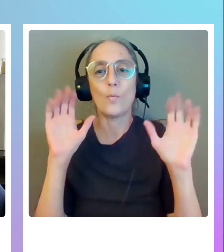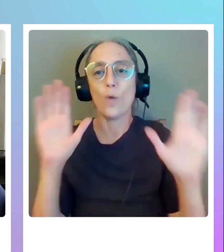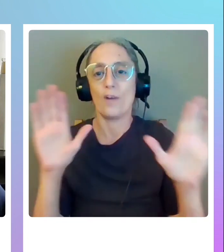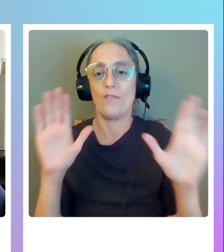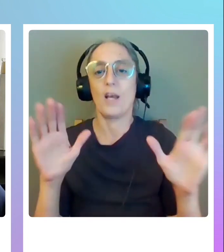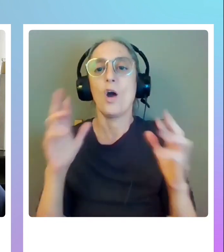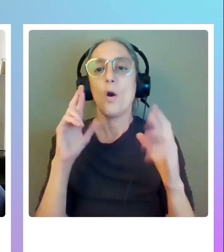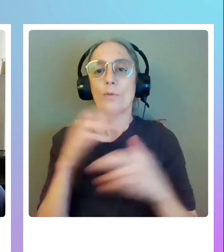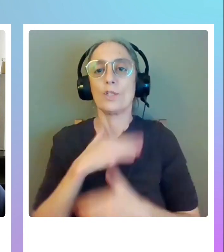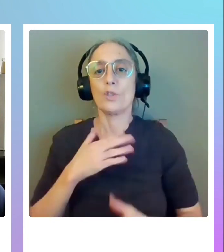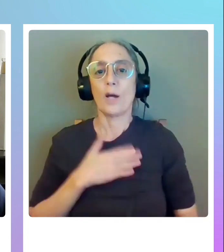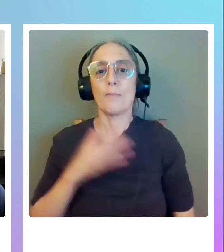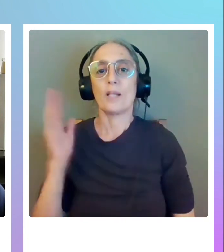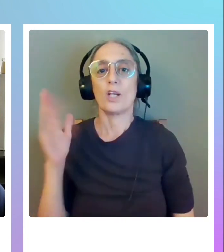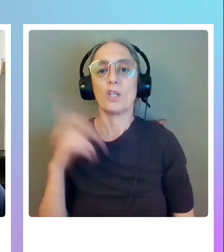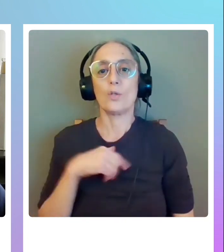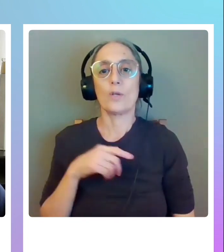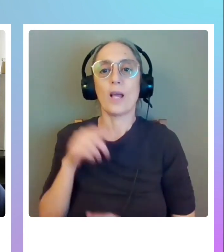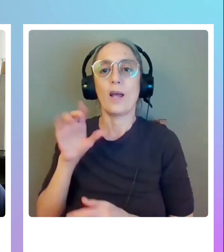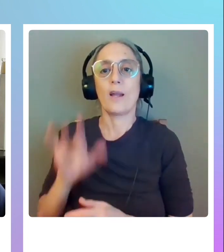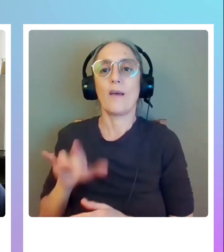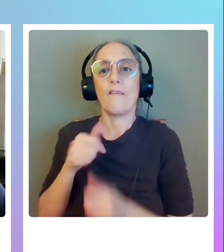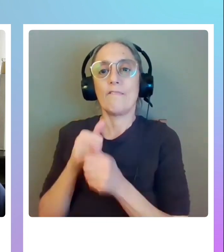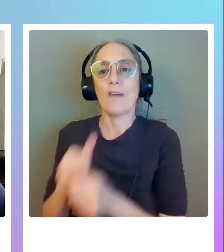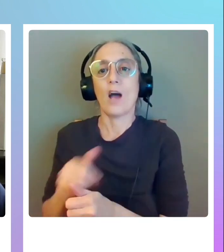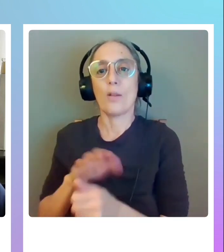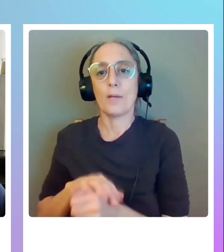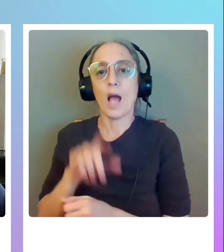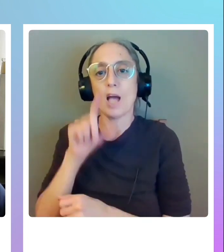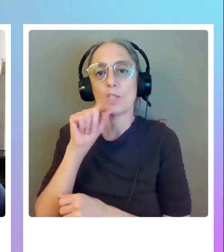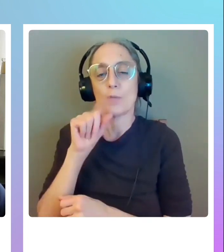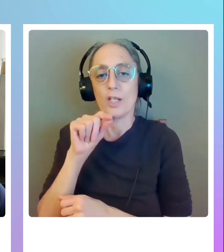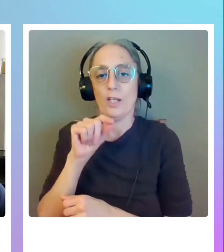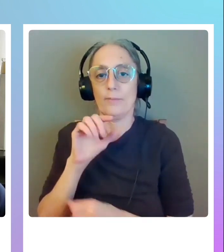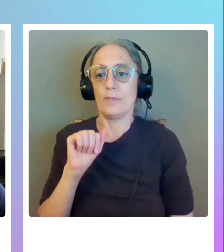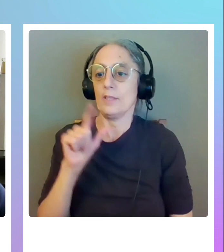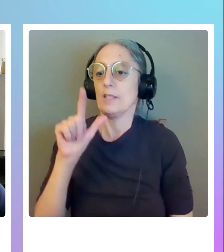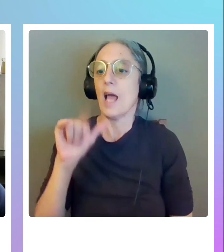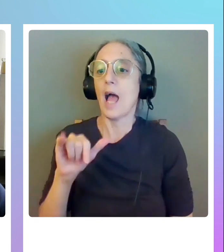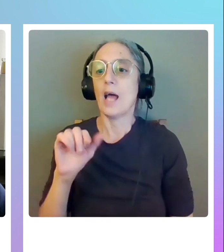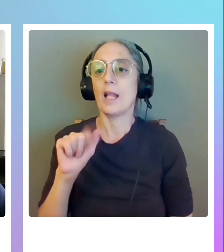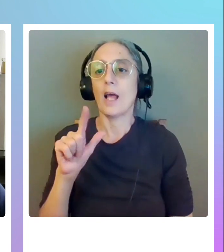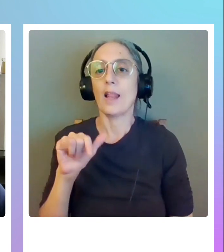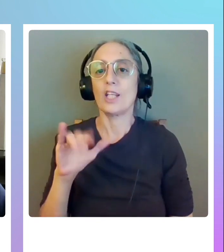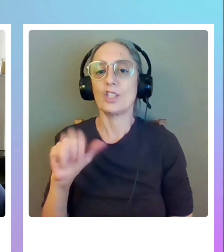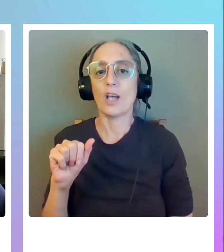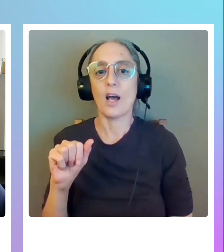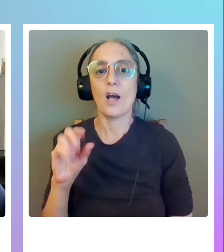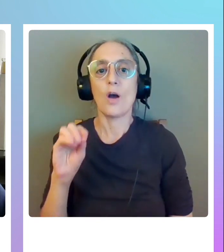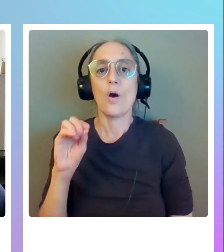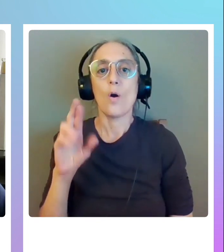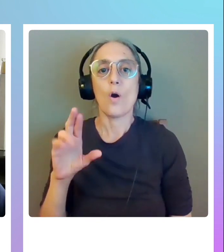and you can follow me on Twitter @AllyAlicia or you can connect with me on LinkedIn.